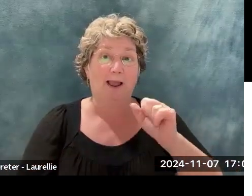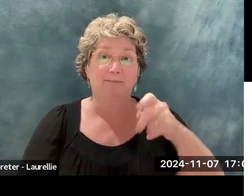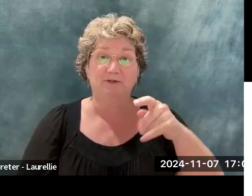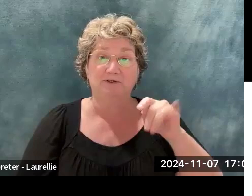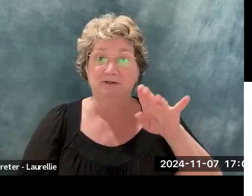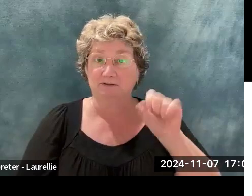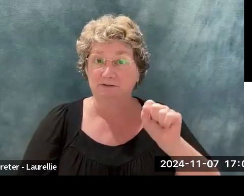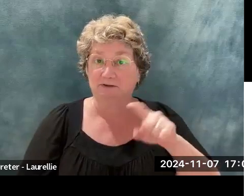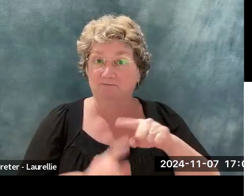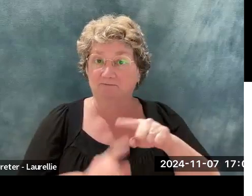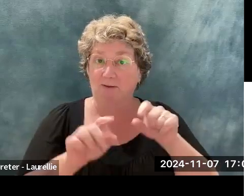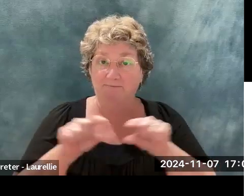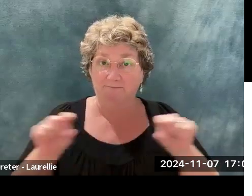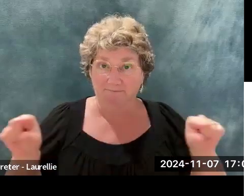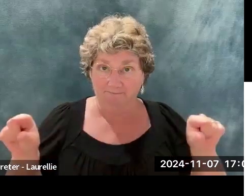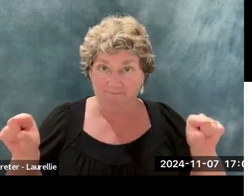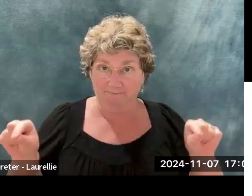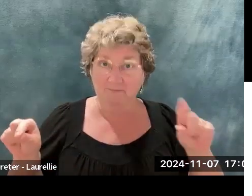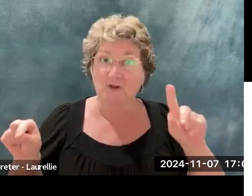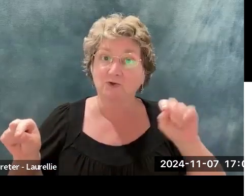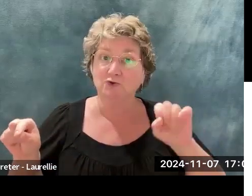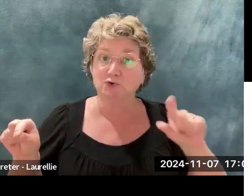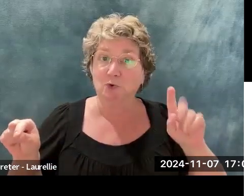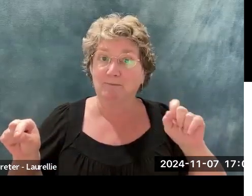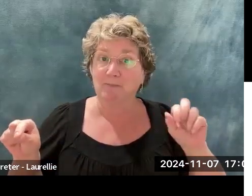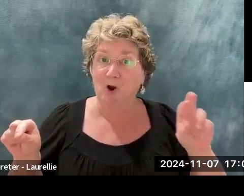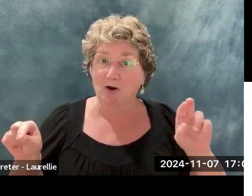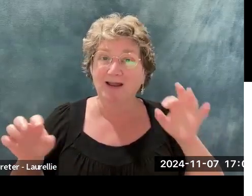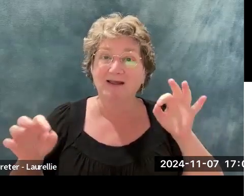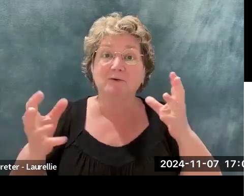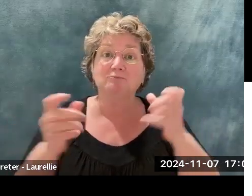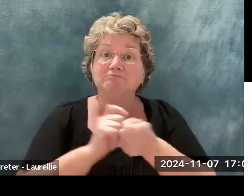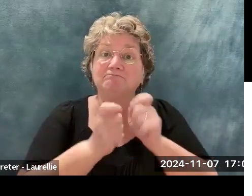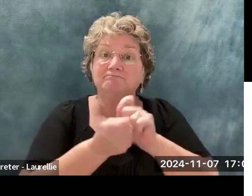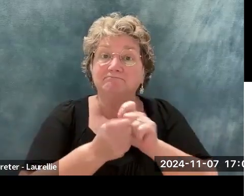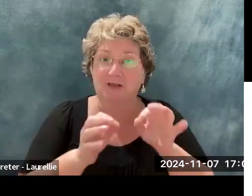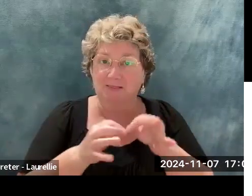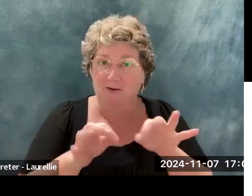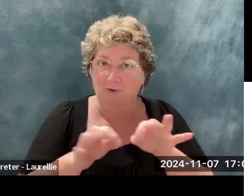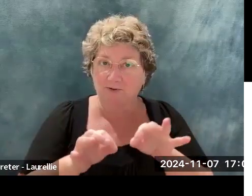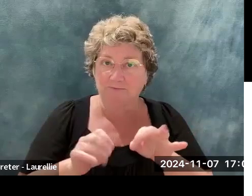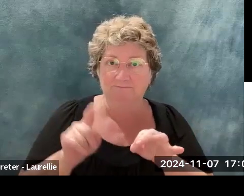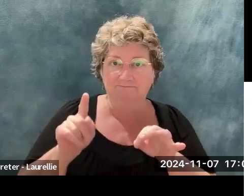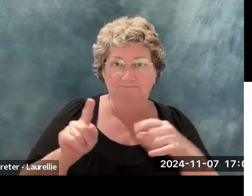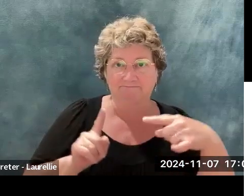If you would like to change the language of the caption, select the small arrow on the upper right corner of the button.